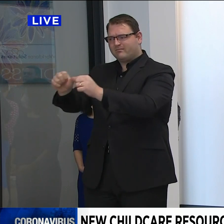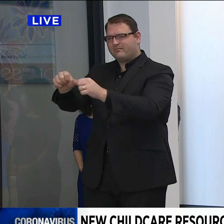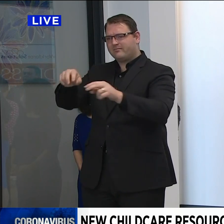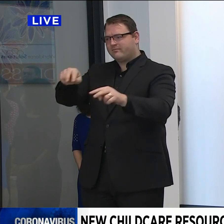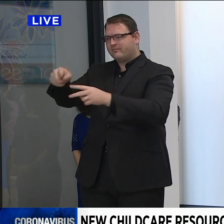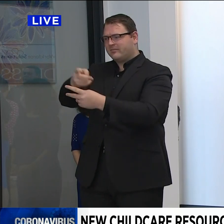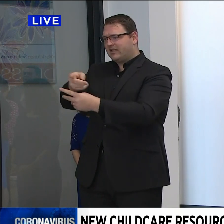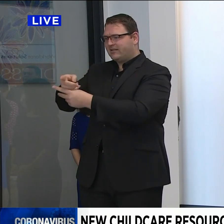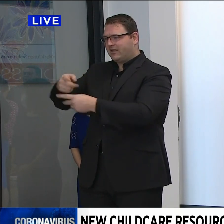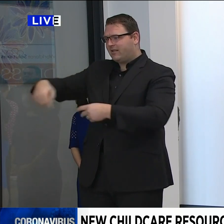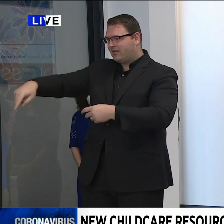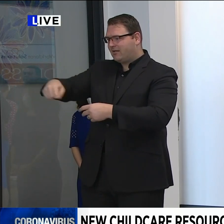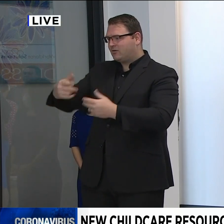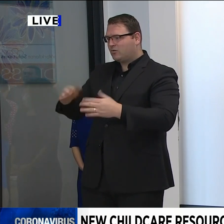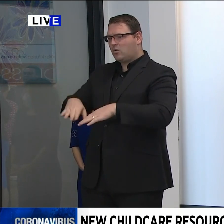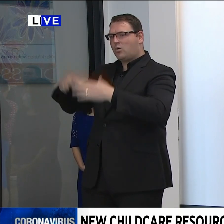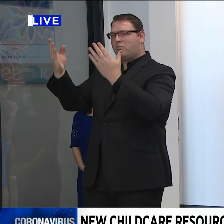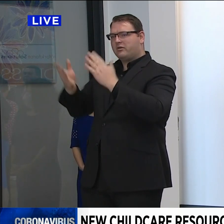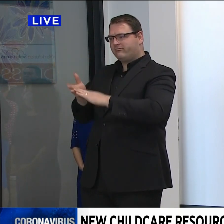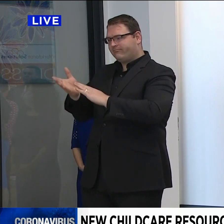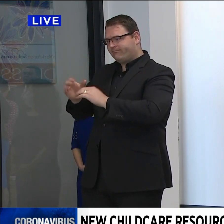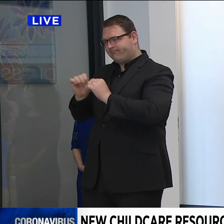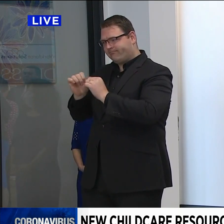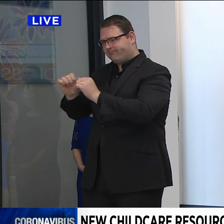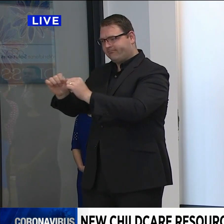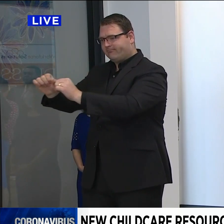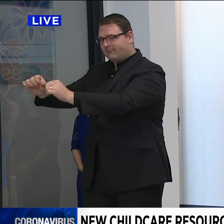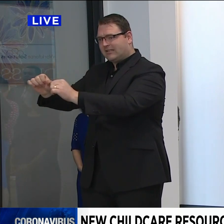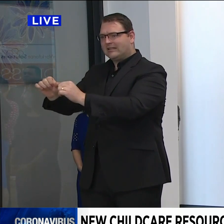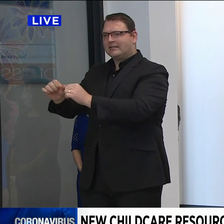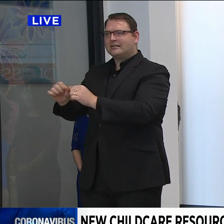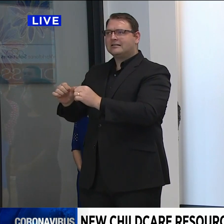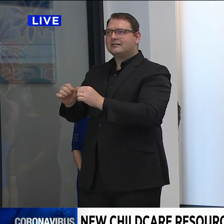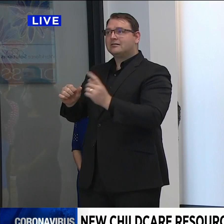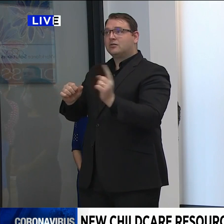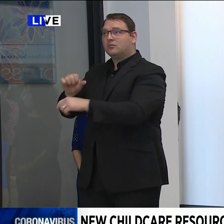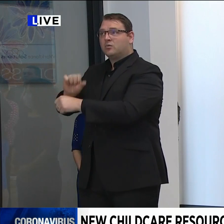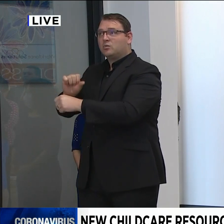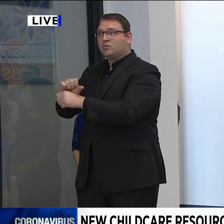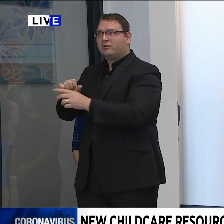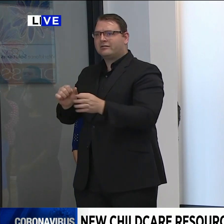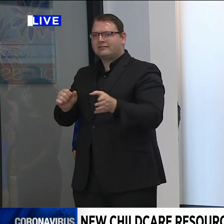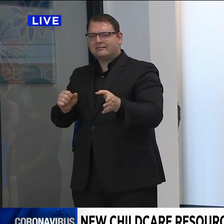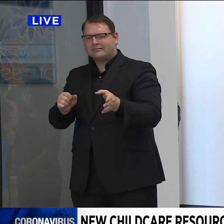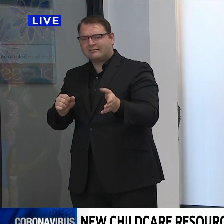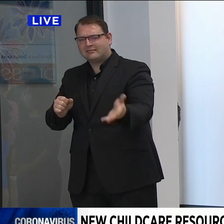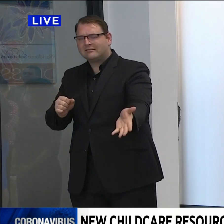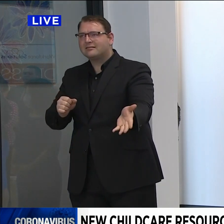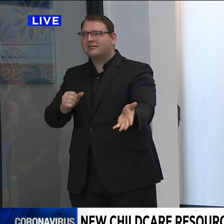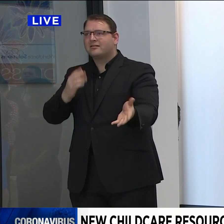of uncertainty. We recognize the need why would bag and the need why would bag and workers and public servants who workers and public servants who must report to work to maintain must report to work to maintain Houston that Harris County’s